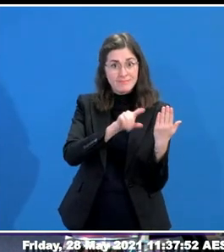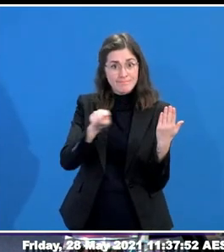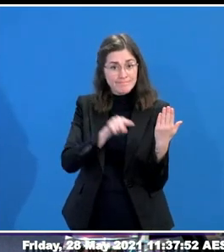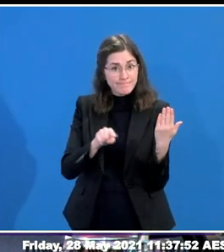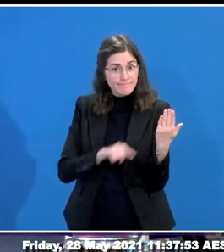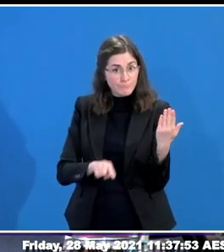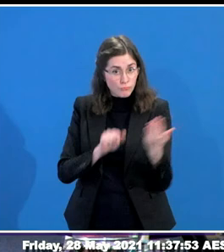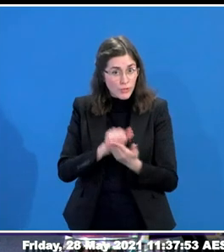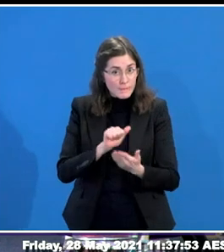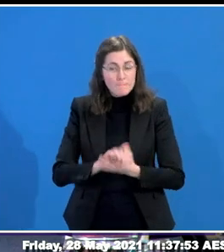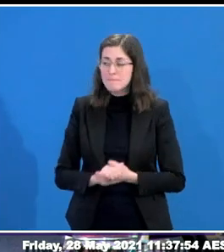Yes.